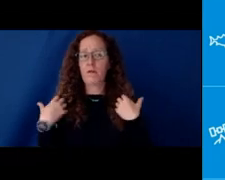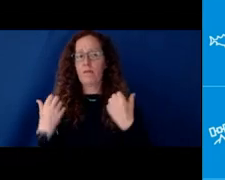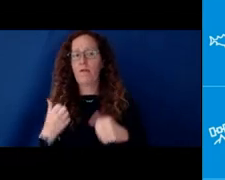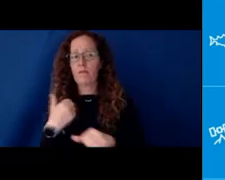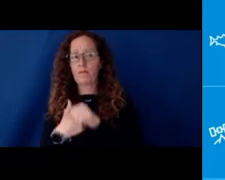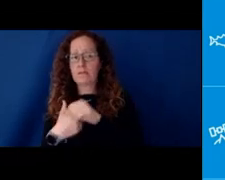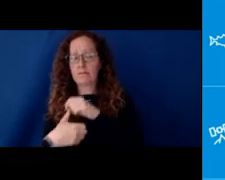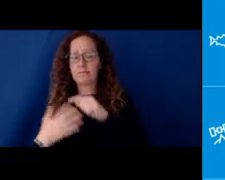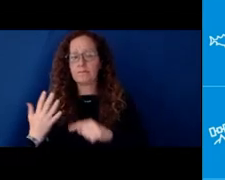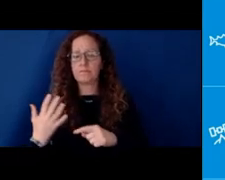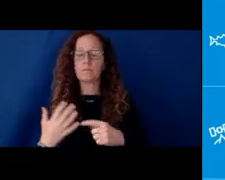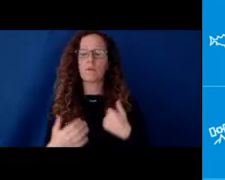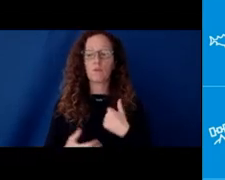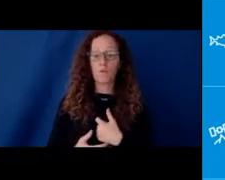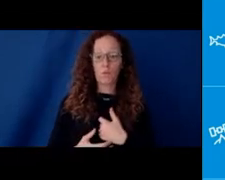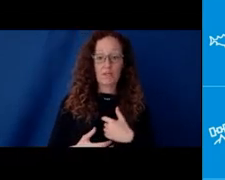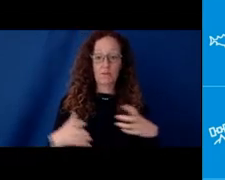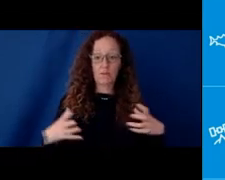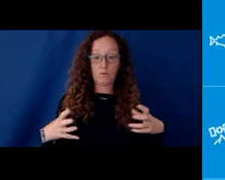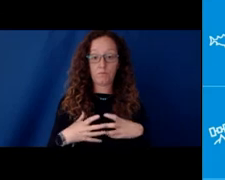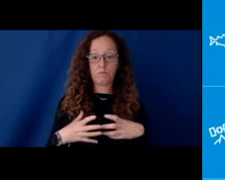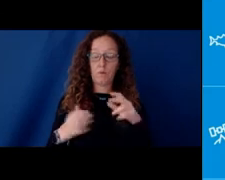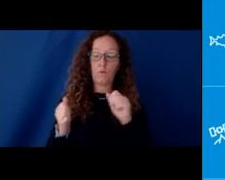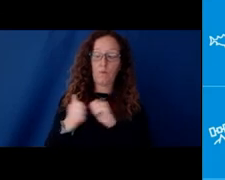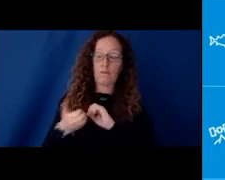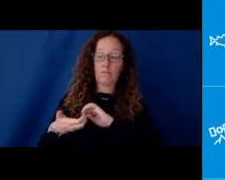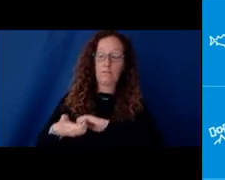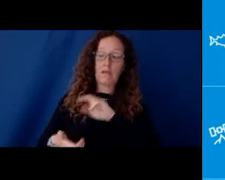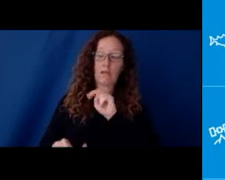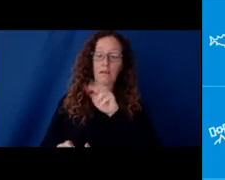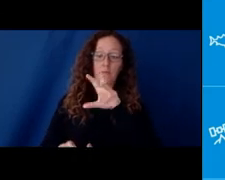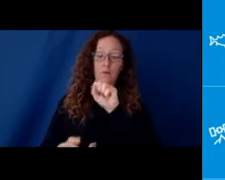assessment in collaboration with the National Weather Service and our partners, and some of the